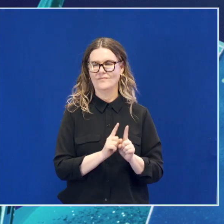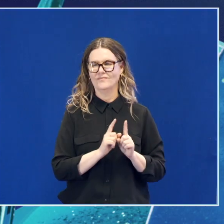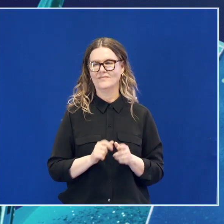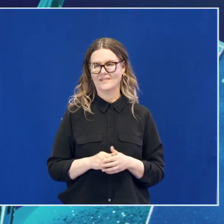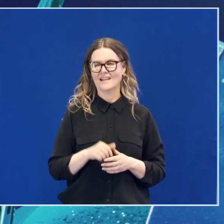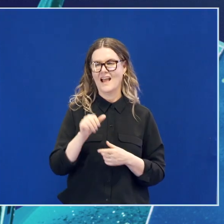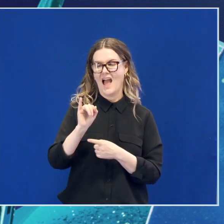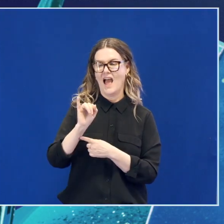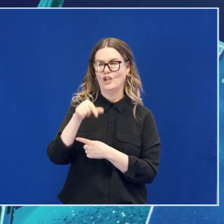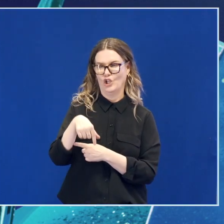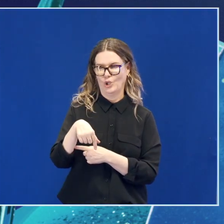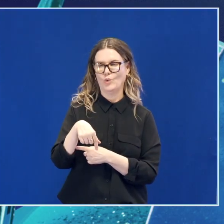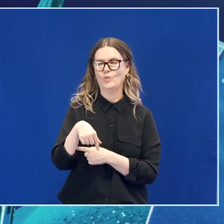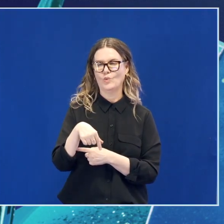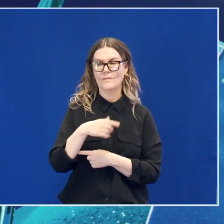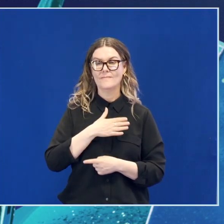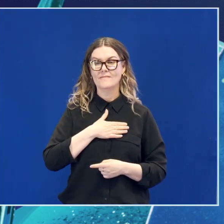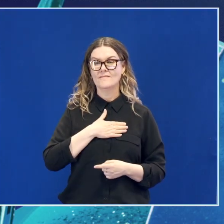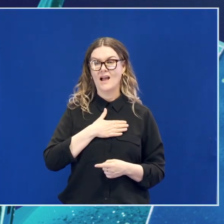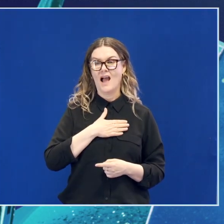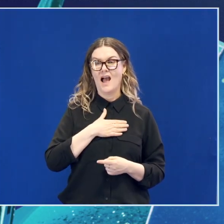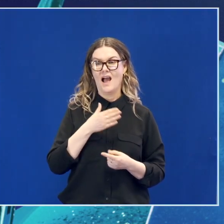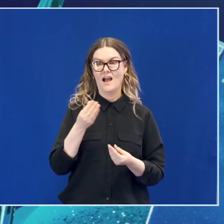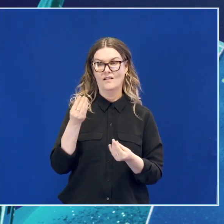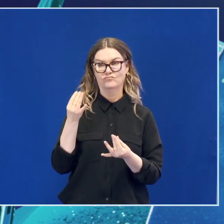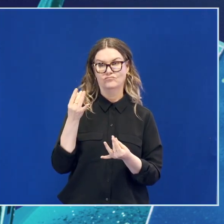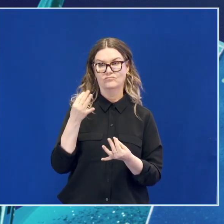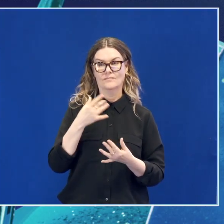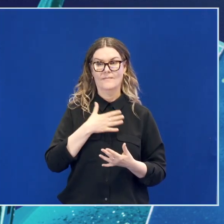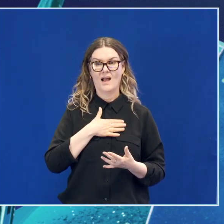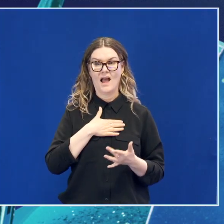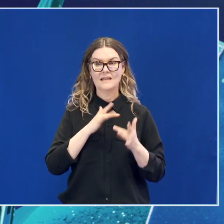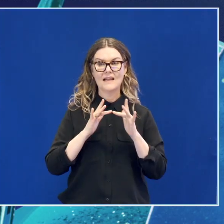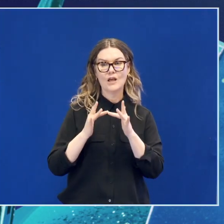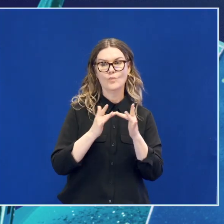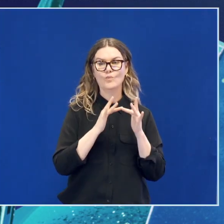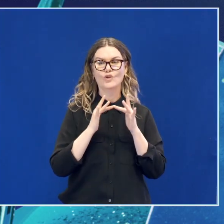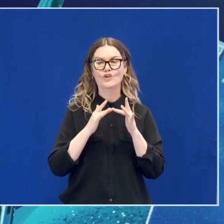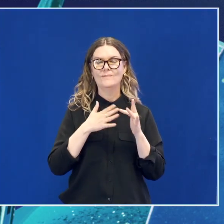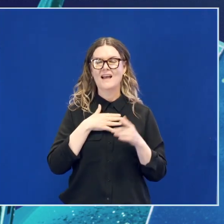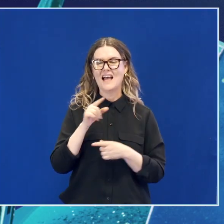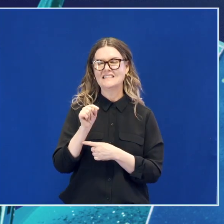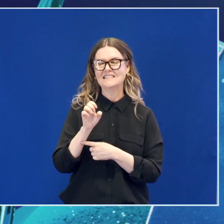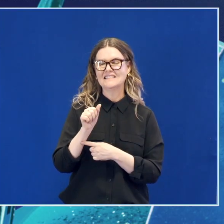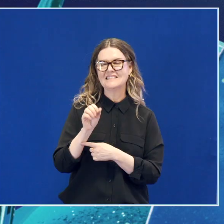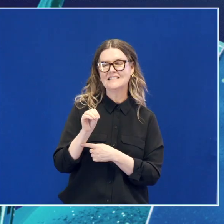to inside my corporate network. Teams, Outlook, SharePoint, OneDrive, all my Word